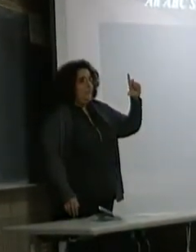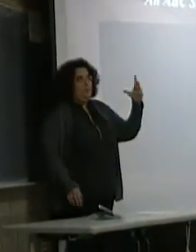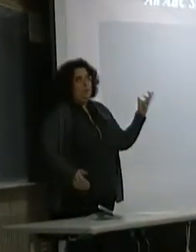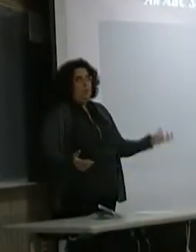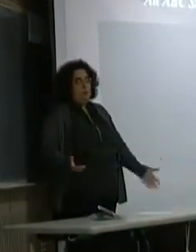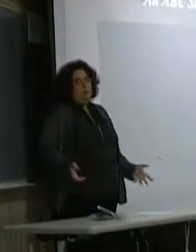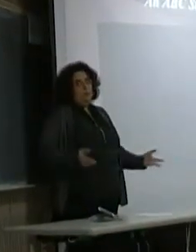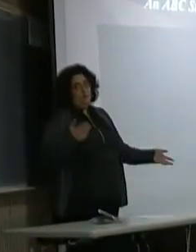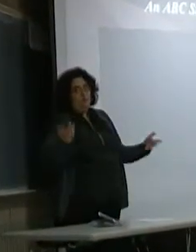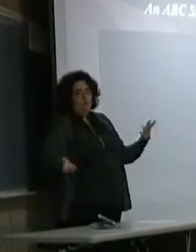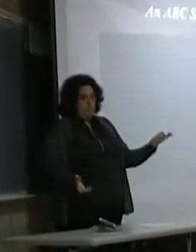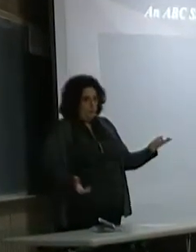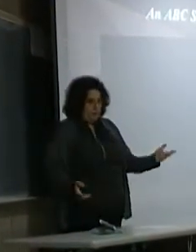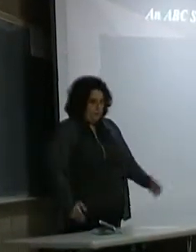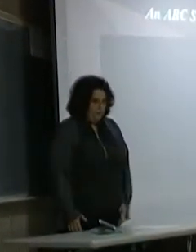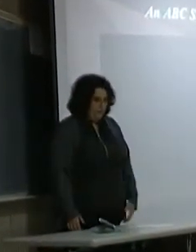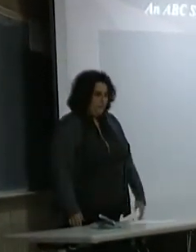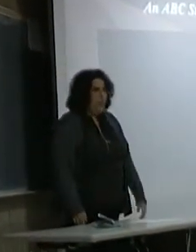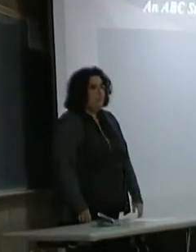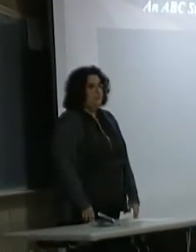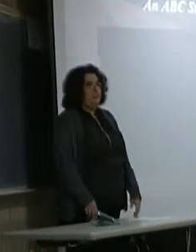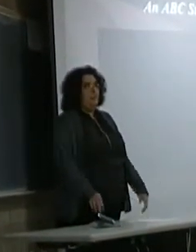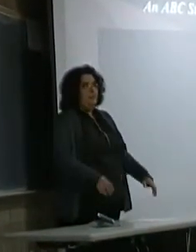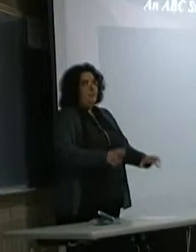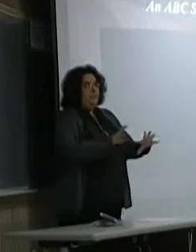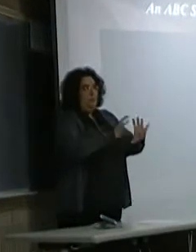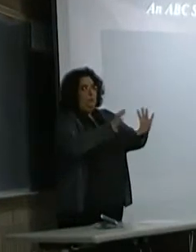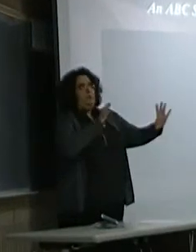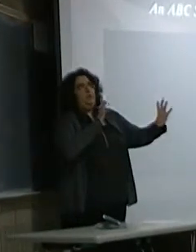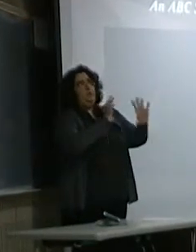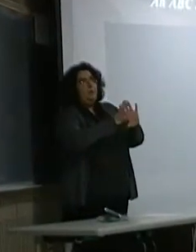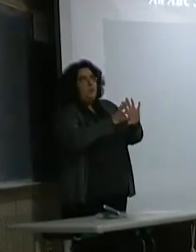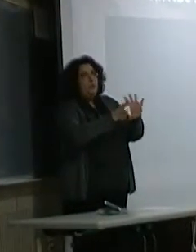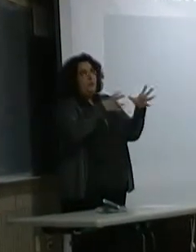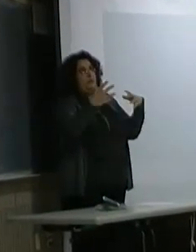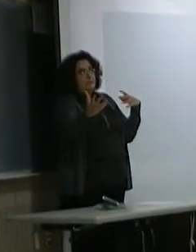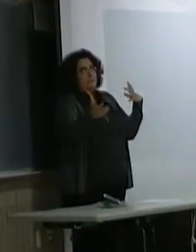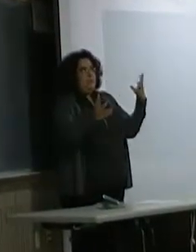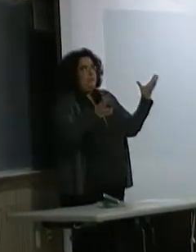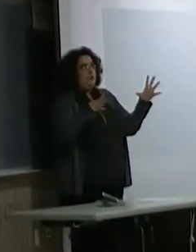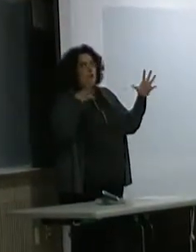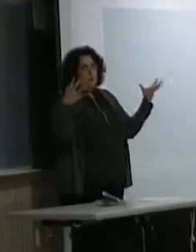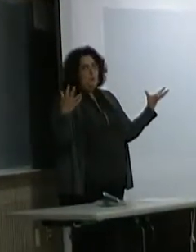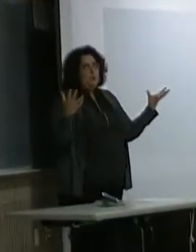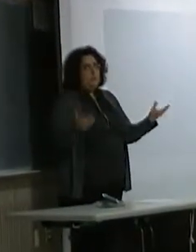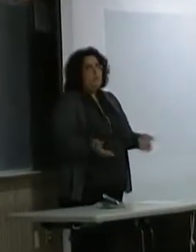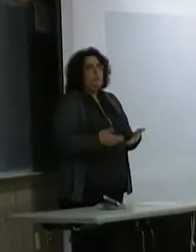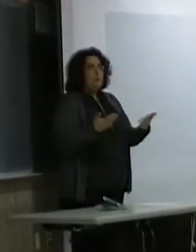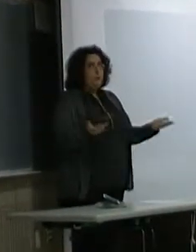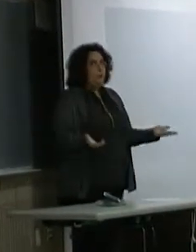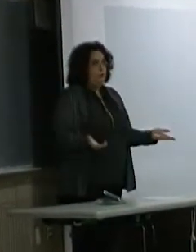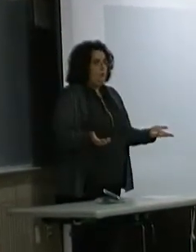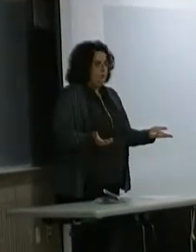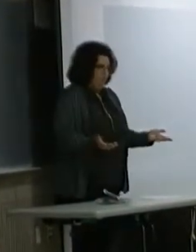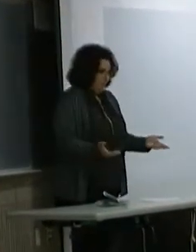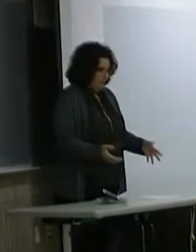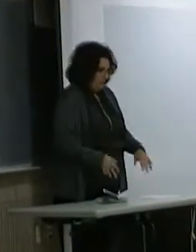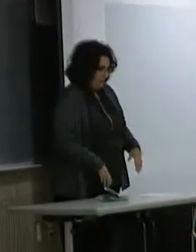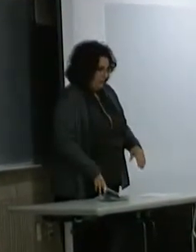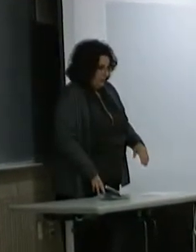So, that would be one of those ways that would be zooming, showing distance, those sorts of things that filmmakers use.